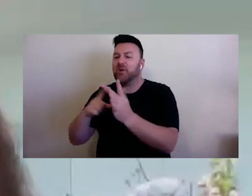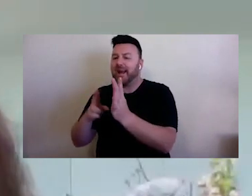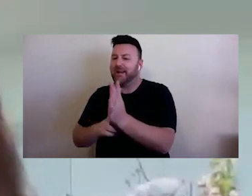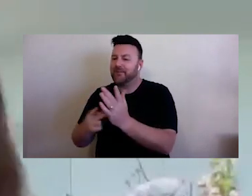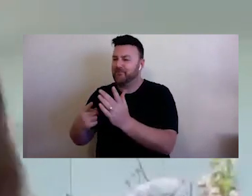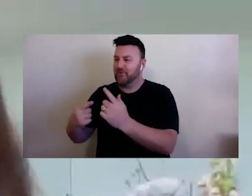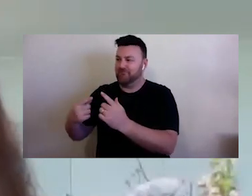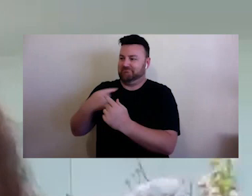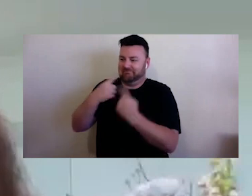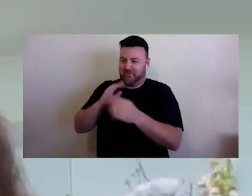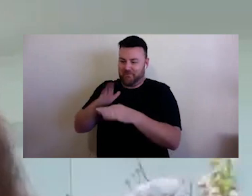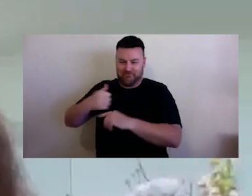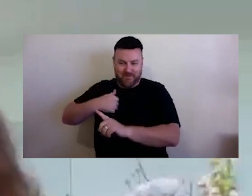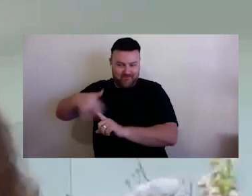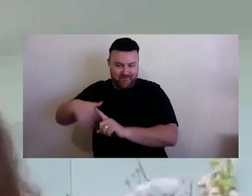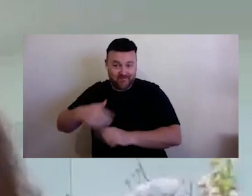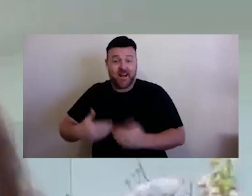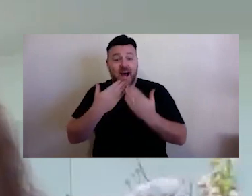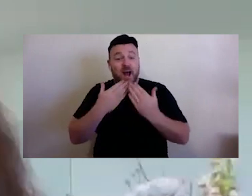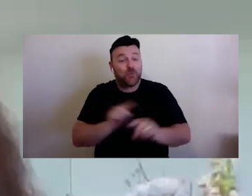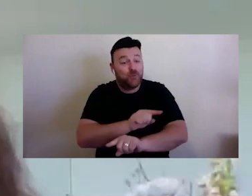Hello welcome. Hello to everyone out there through the